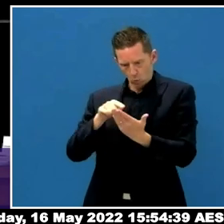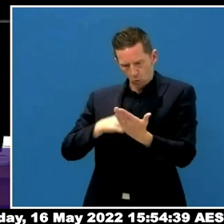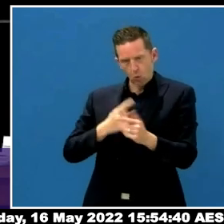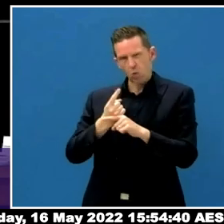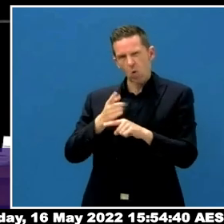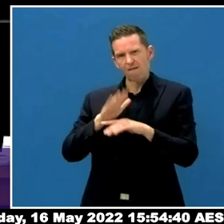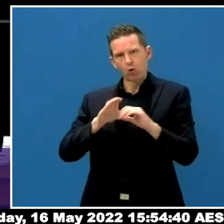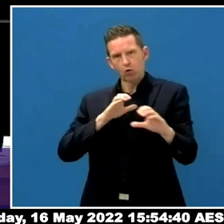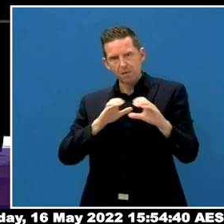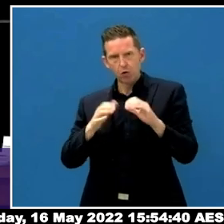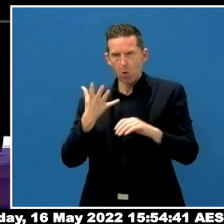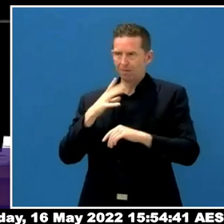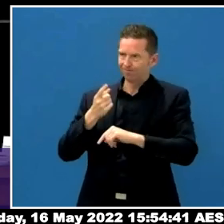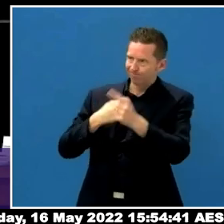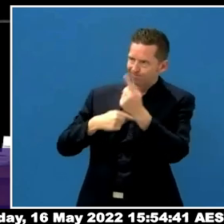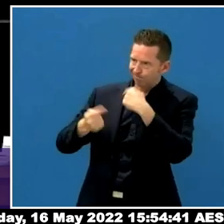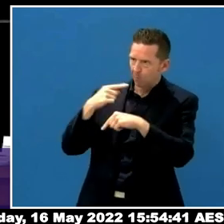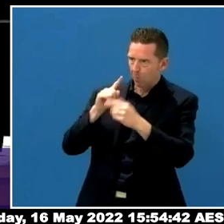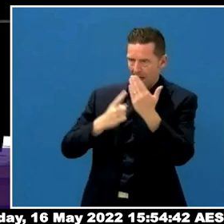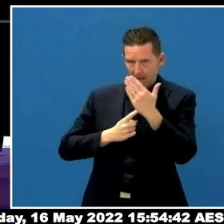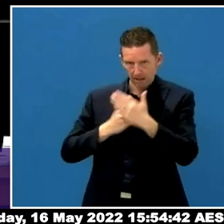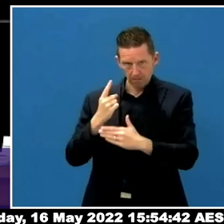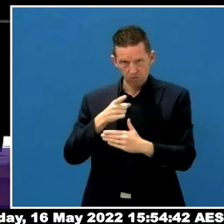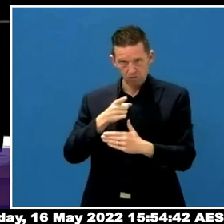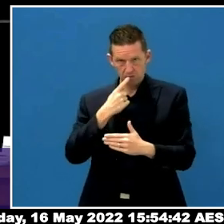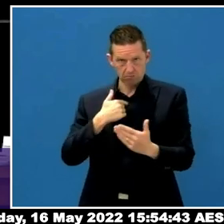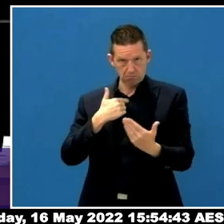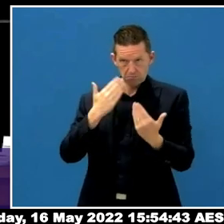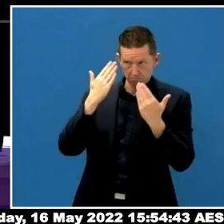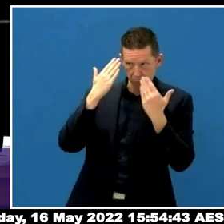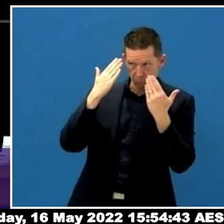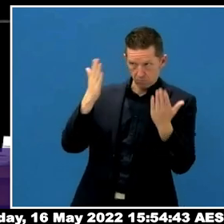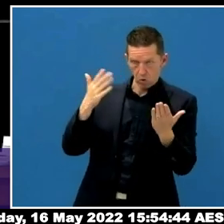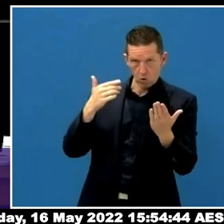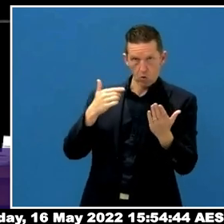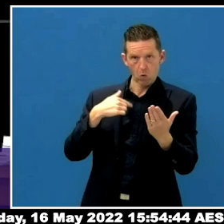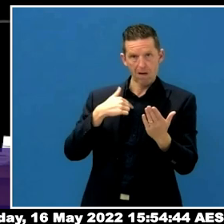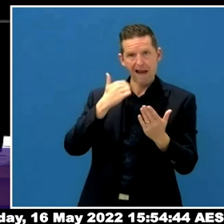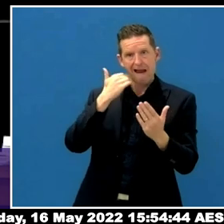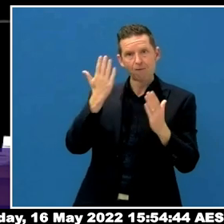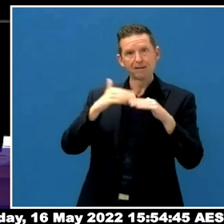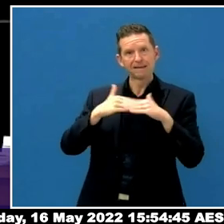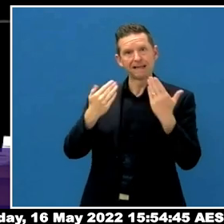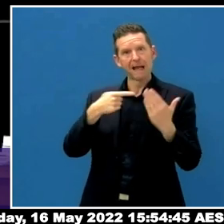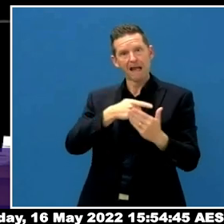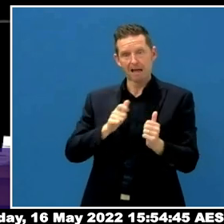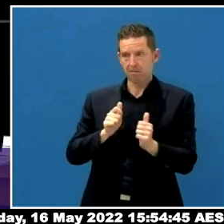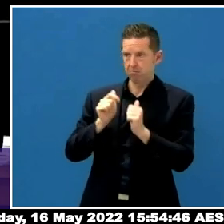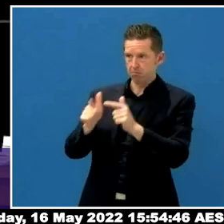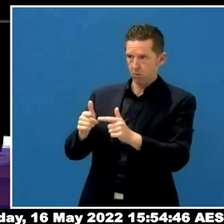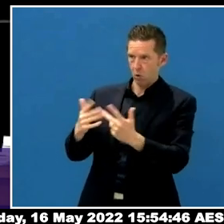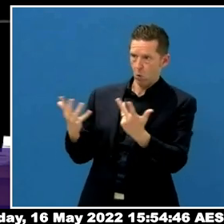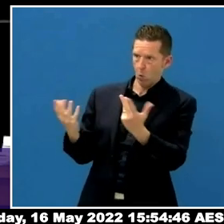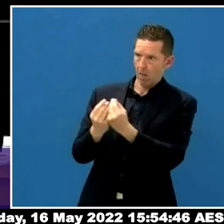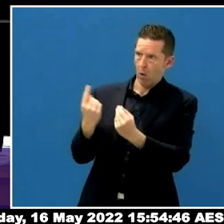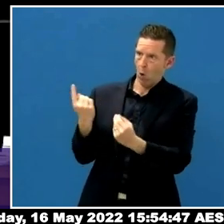"We had no idea who we were handing Toby over to each day, what he was doing."